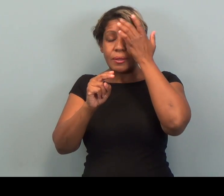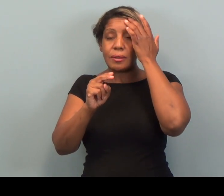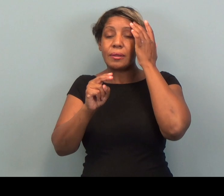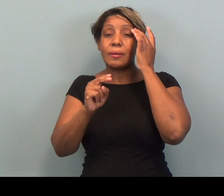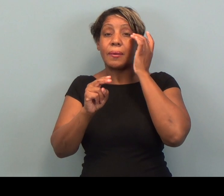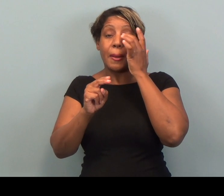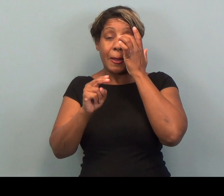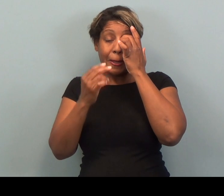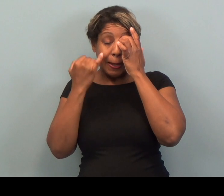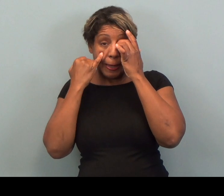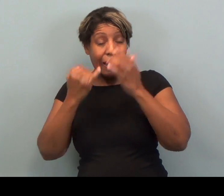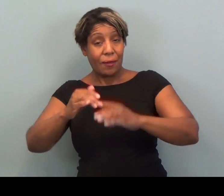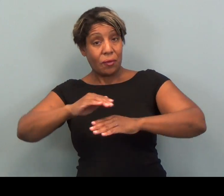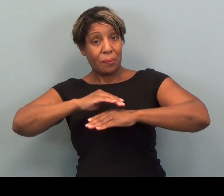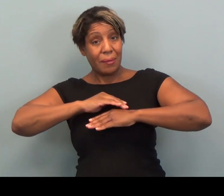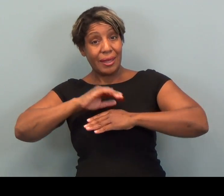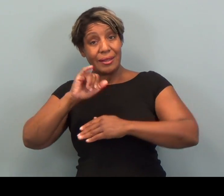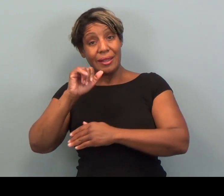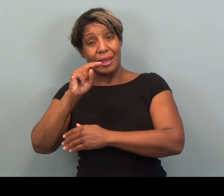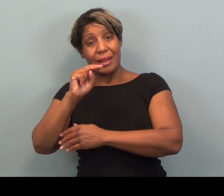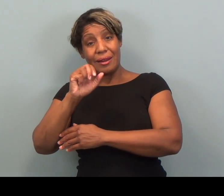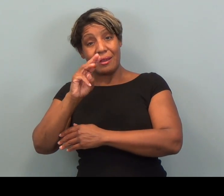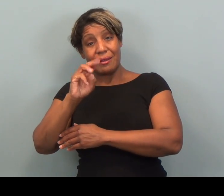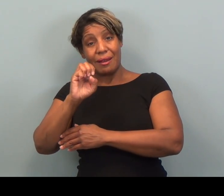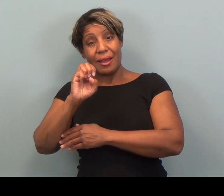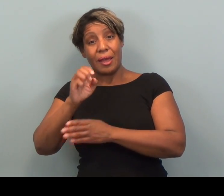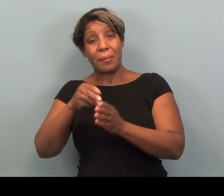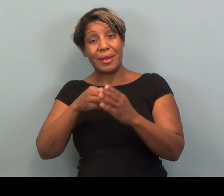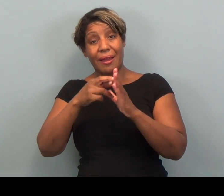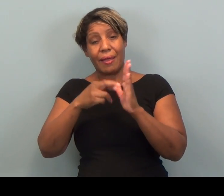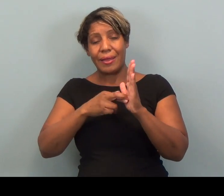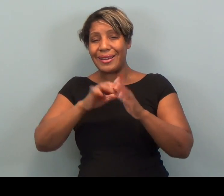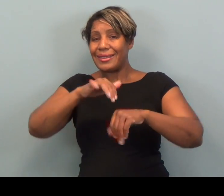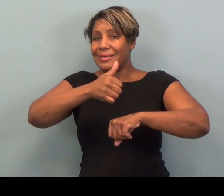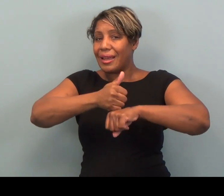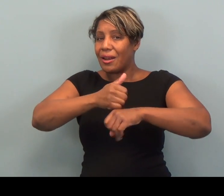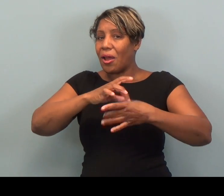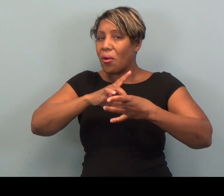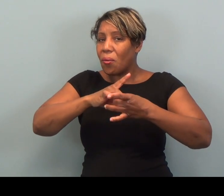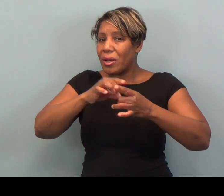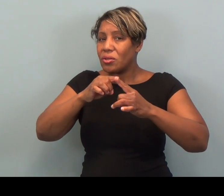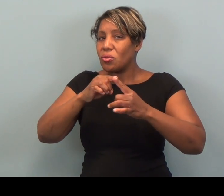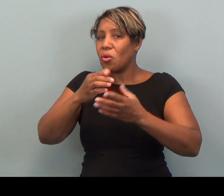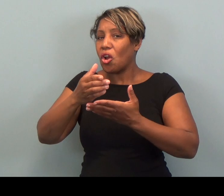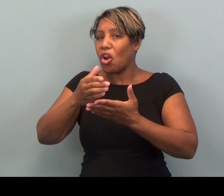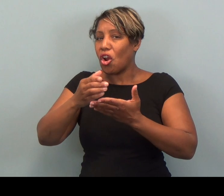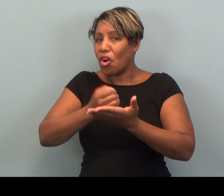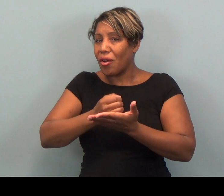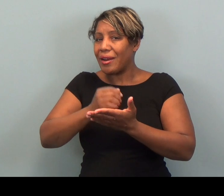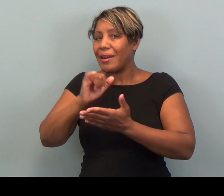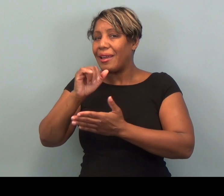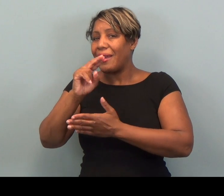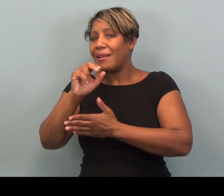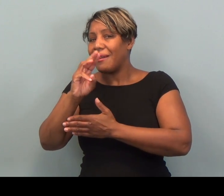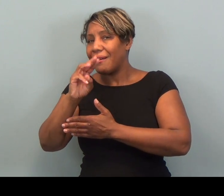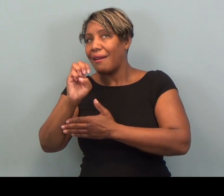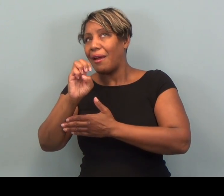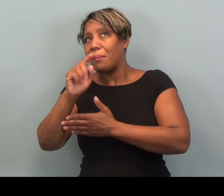So if you're within our income guidelines which are set according to eligibility for the Earned Income Tax Credit. I know that's jargon.